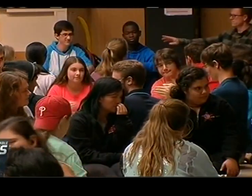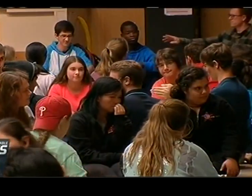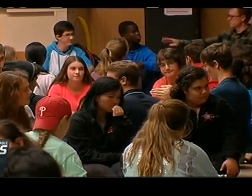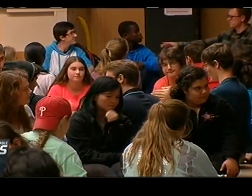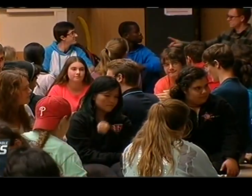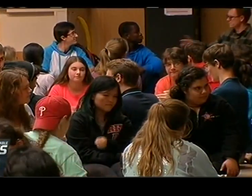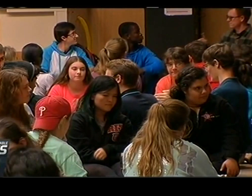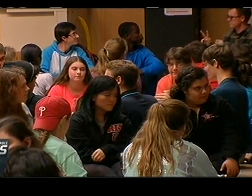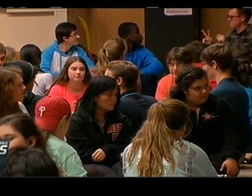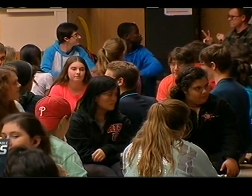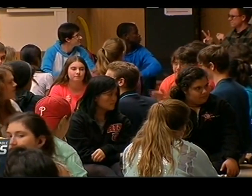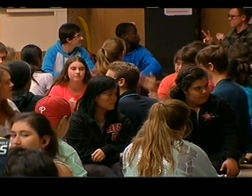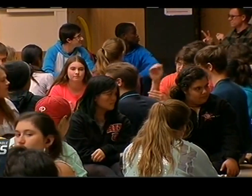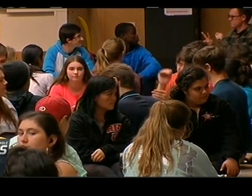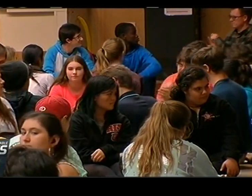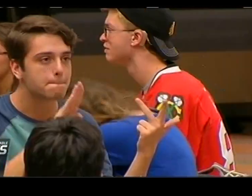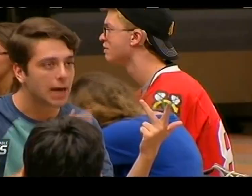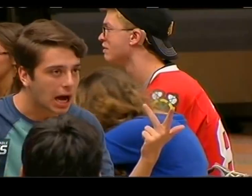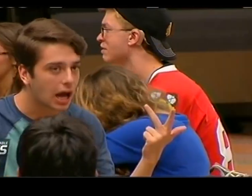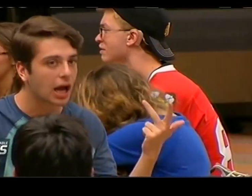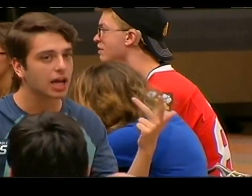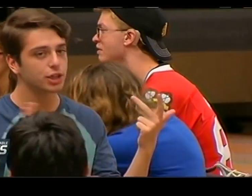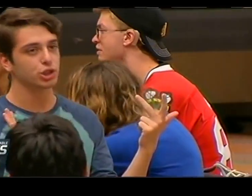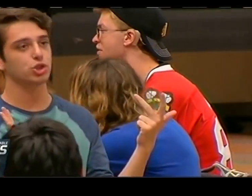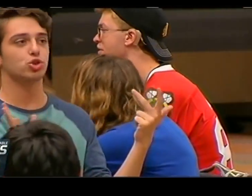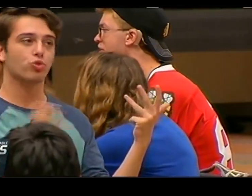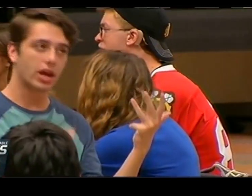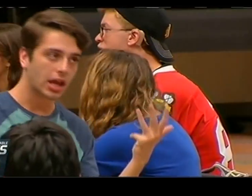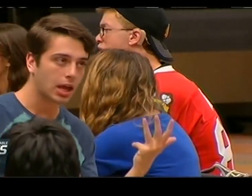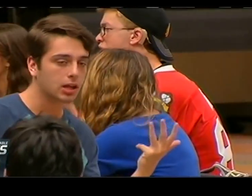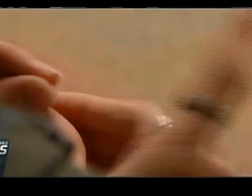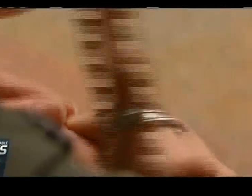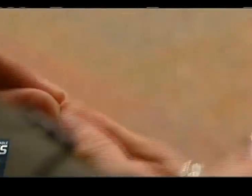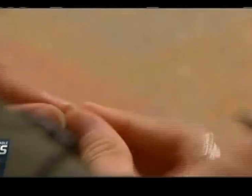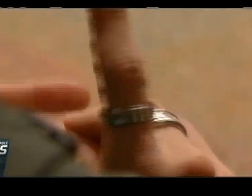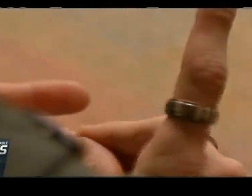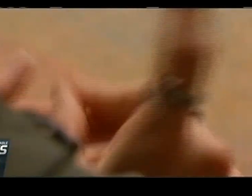Anchor>> No Voice Zone welcomes anyone to come learn American Sign Language and meet